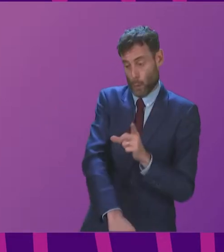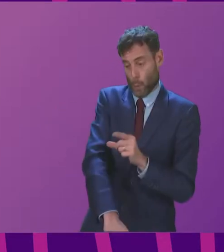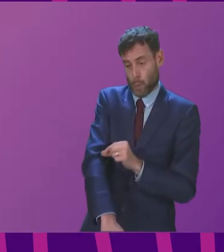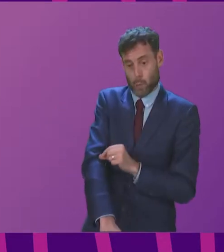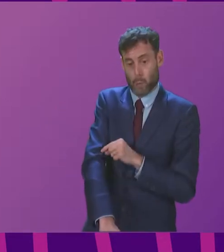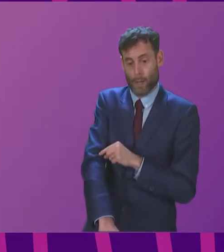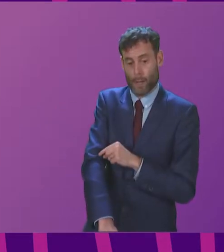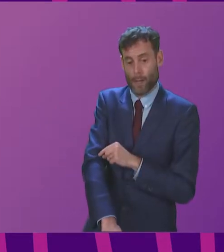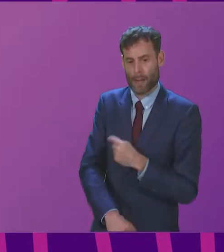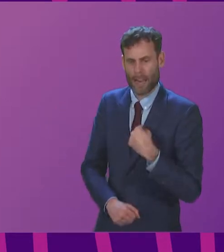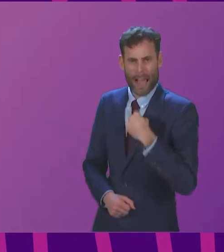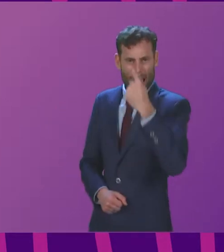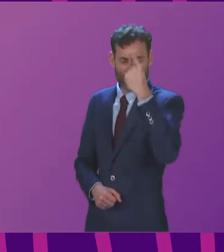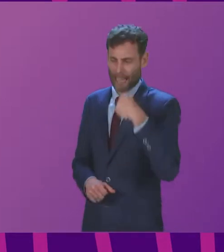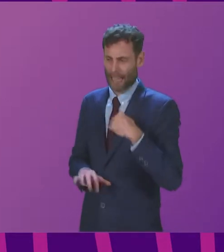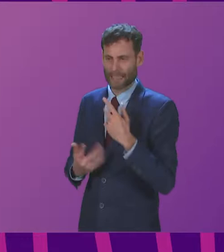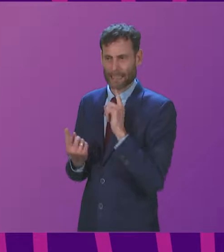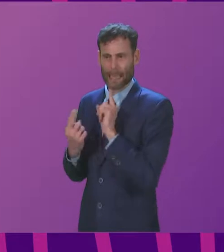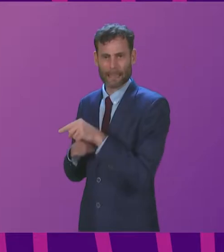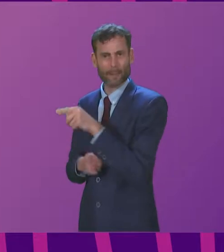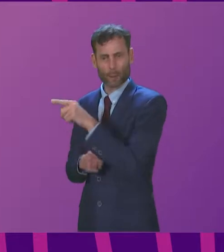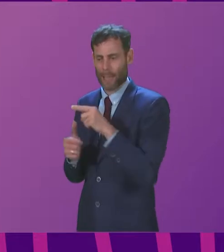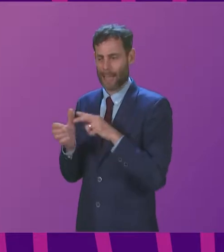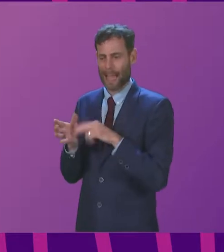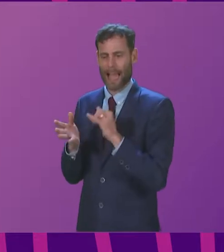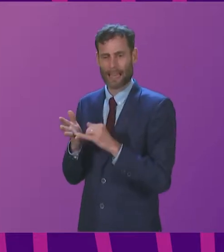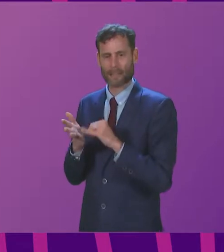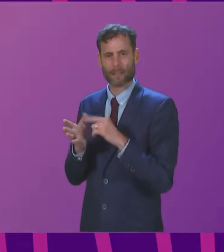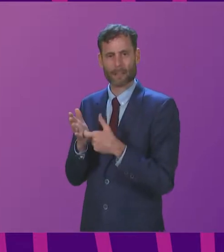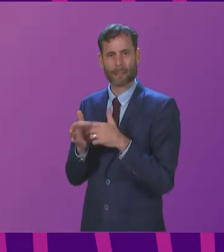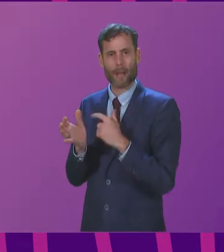to answer that part of Anas Sarwar’s question. Waning immunity is not a cliff-edge situation;